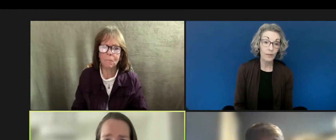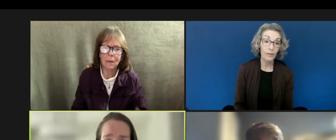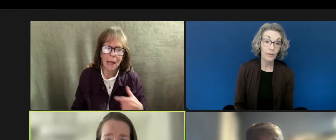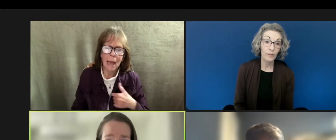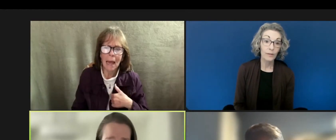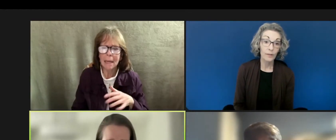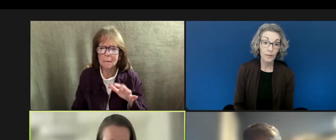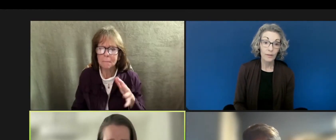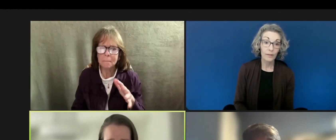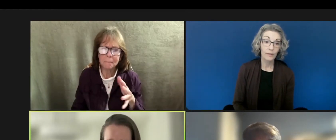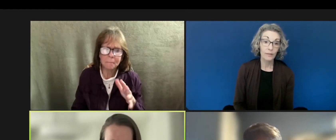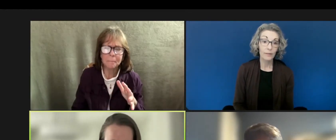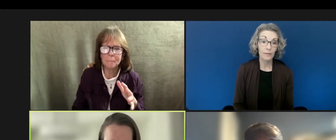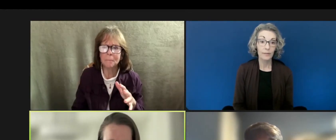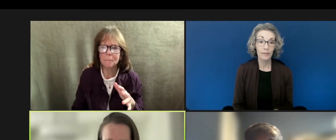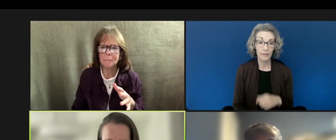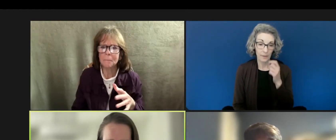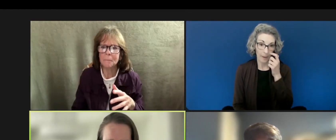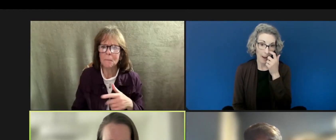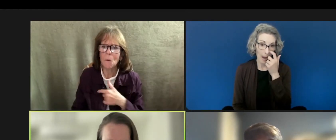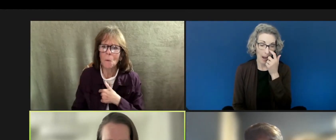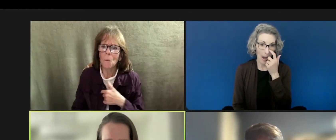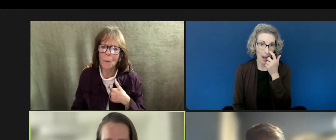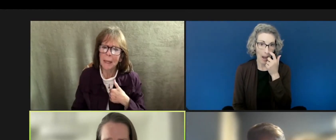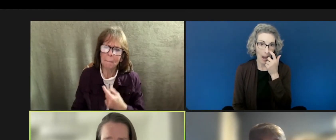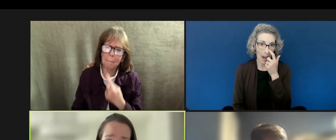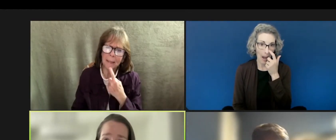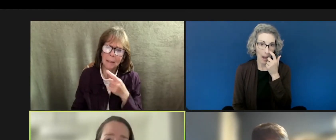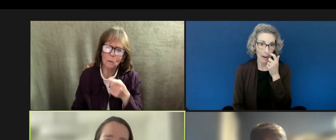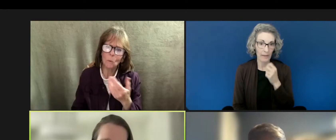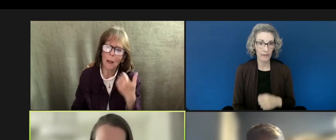We missed you last month. Yeah.